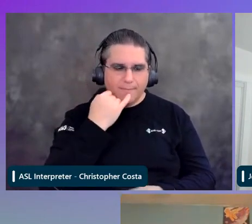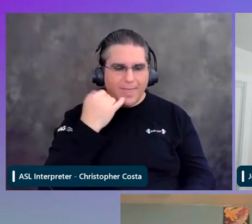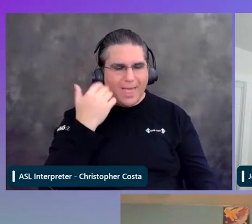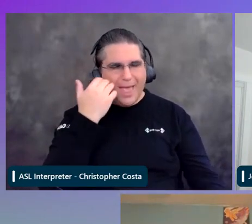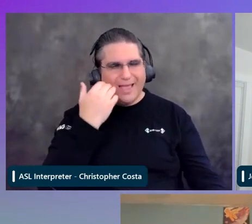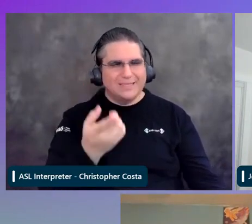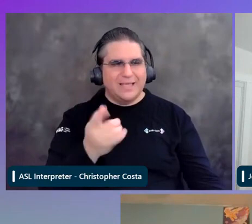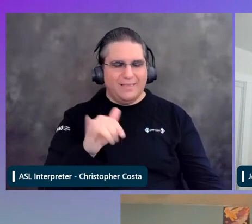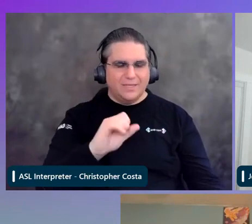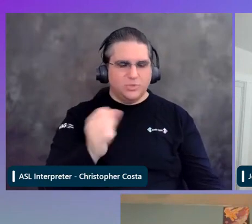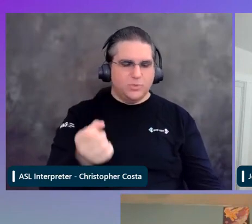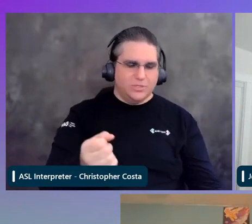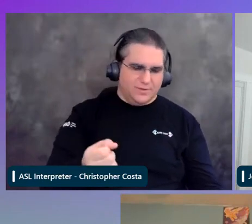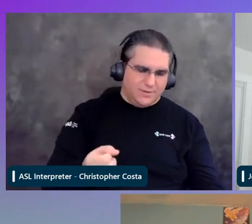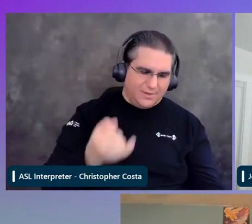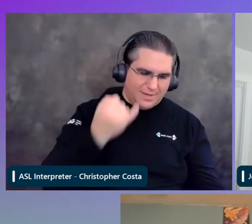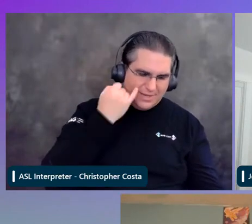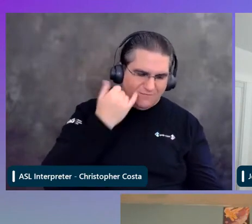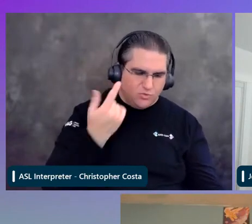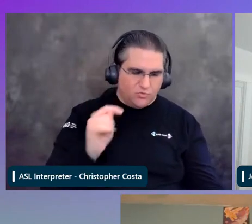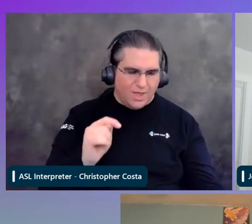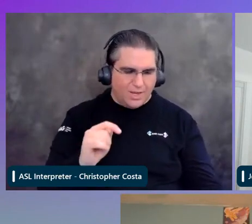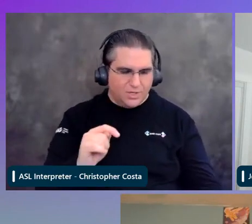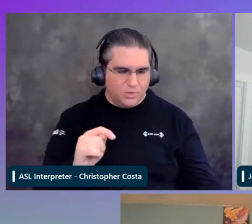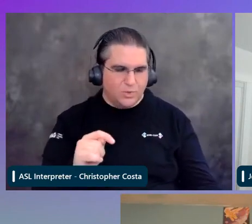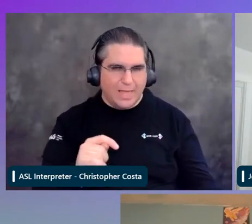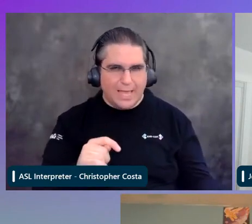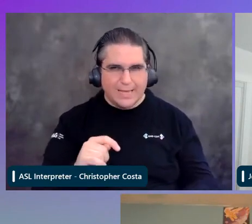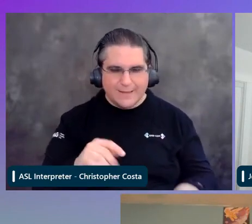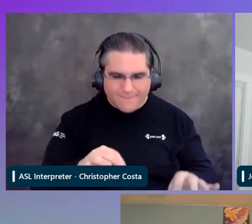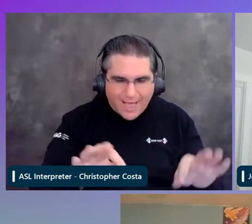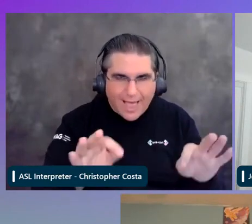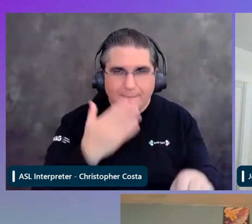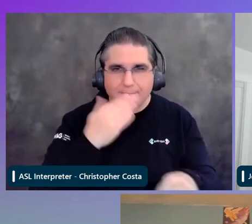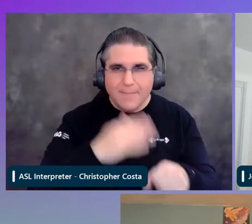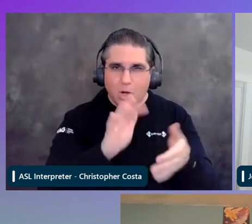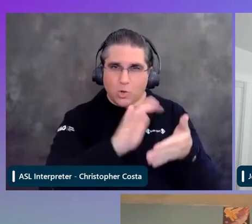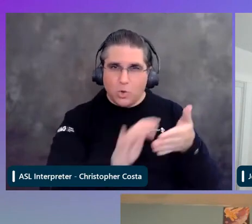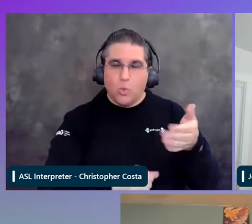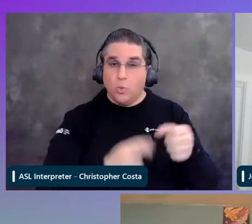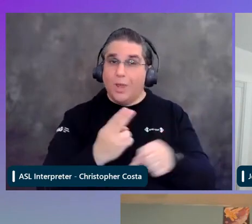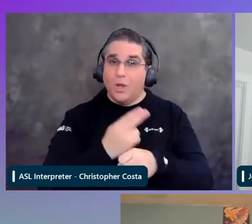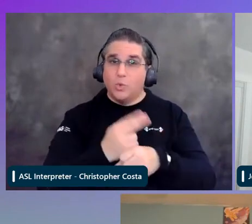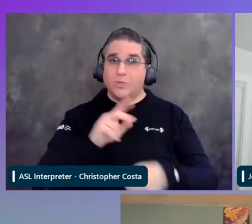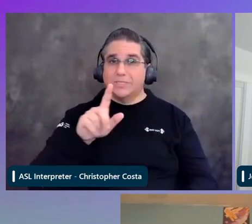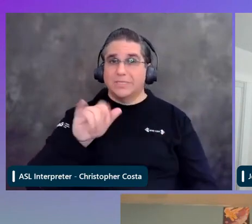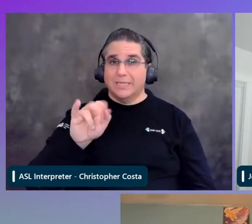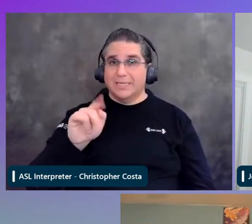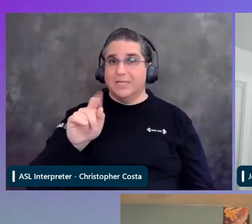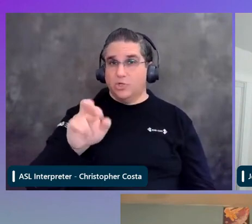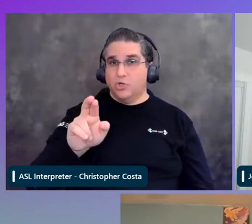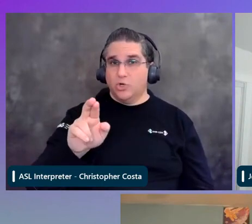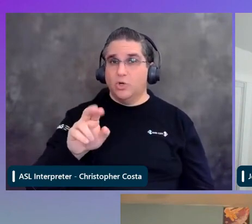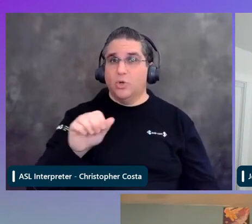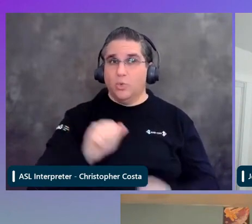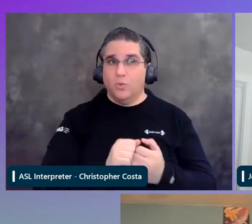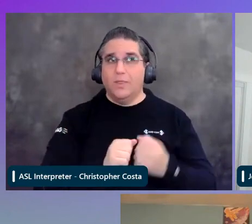of like sniffing out bad code, you could have a linter integrated into your chat. Um